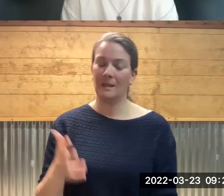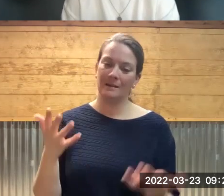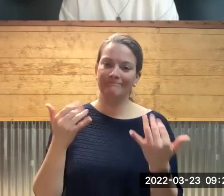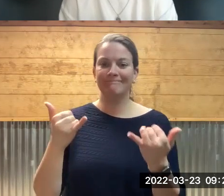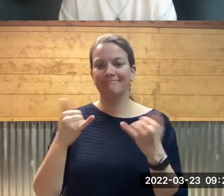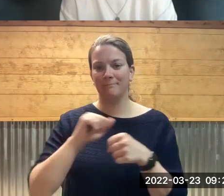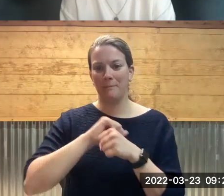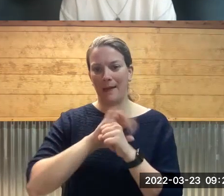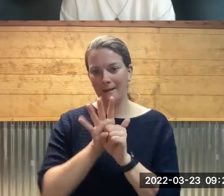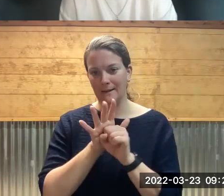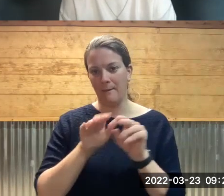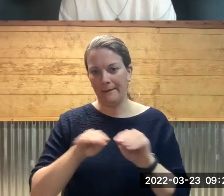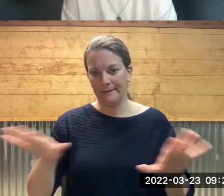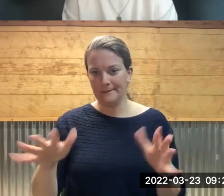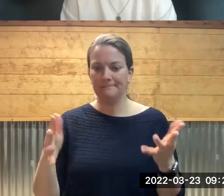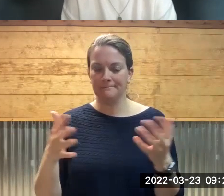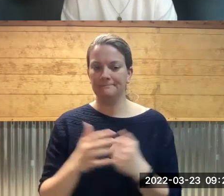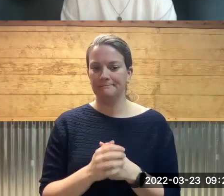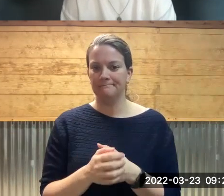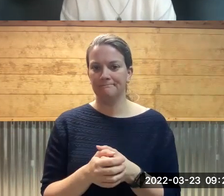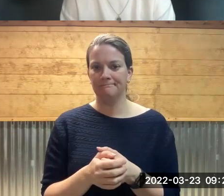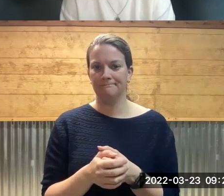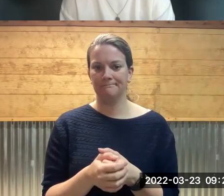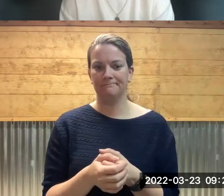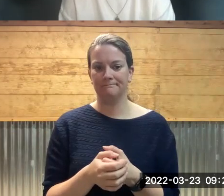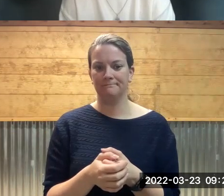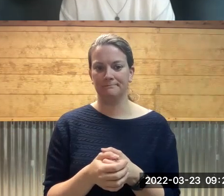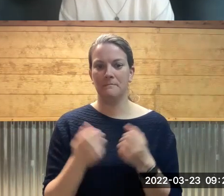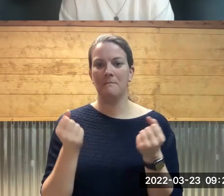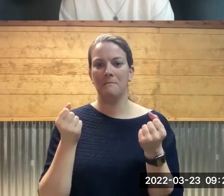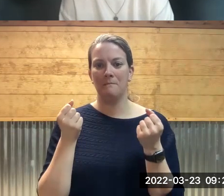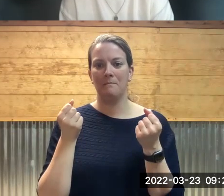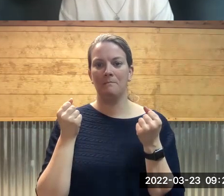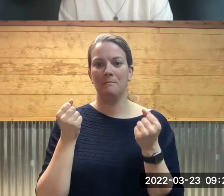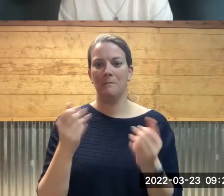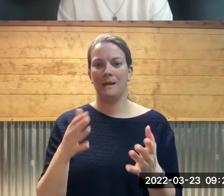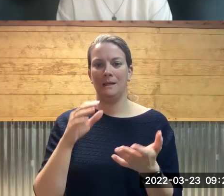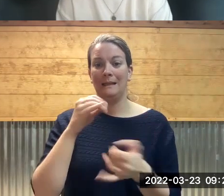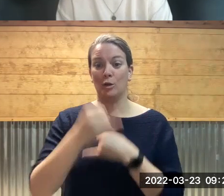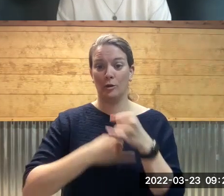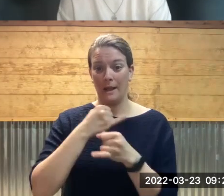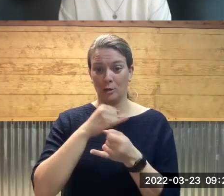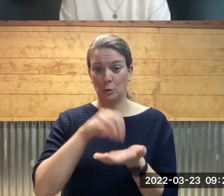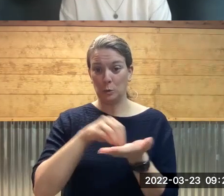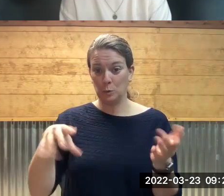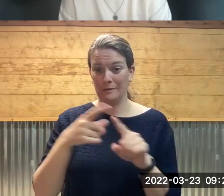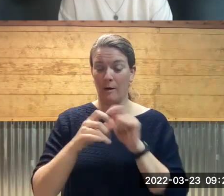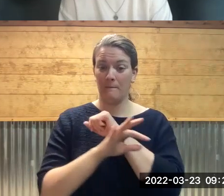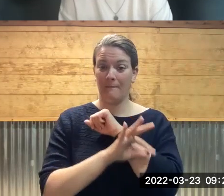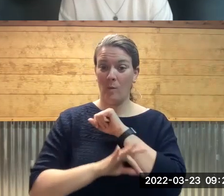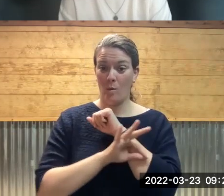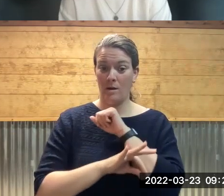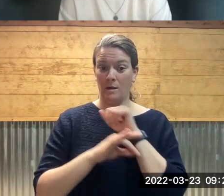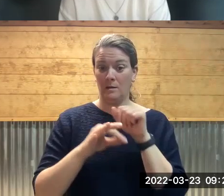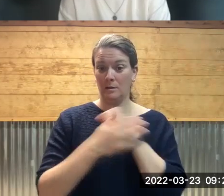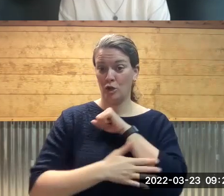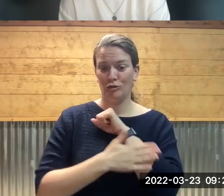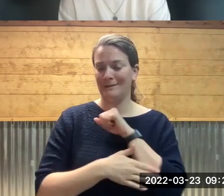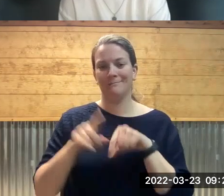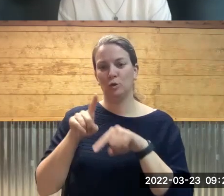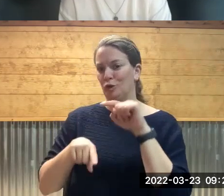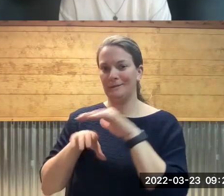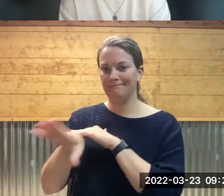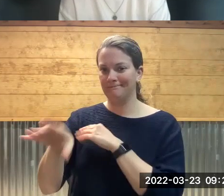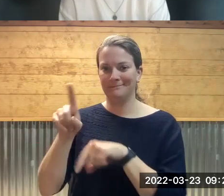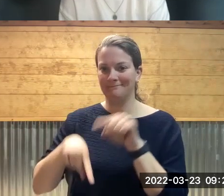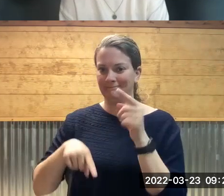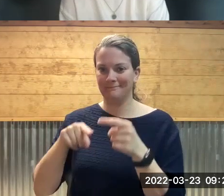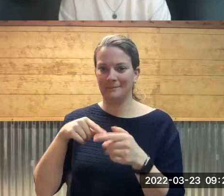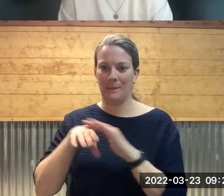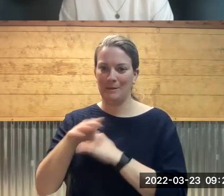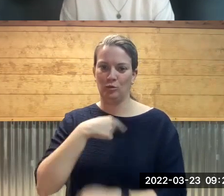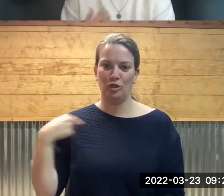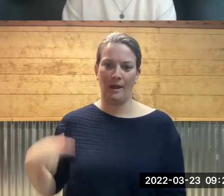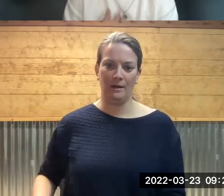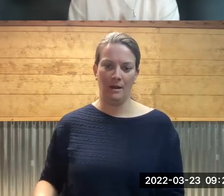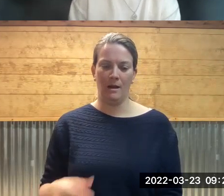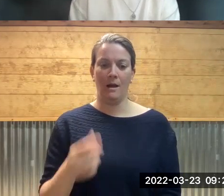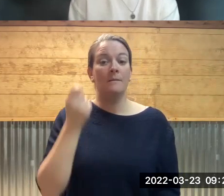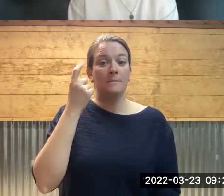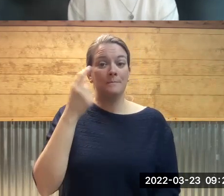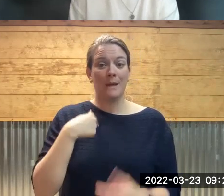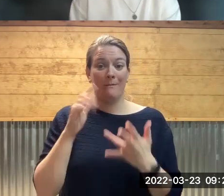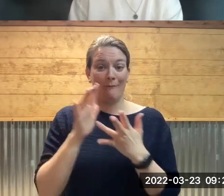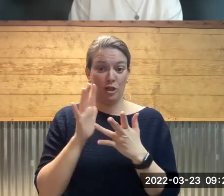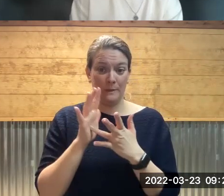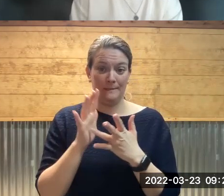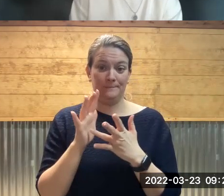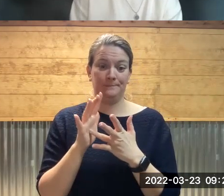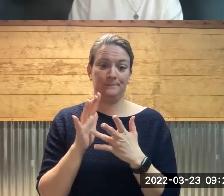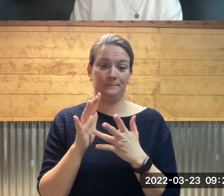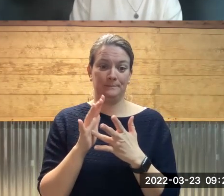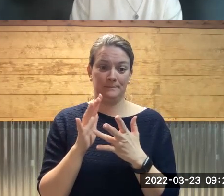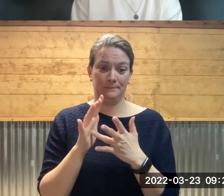Many students from foreign they can't and enter the tryer and I because i'm from why did try there?